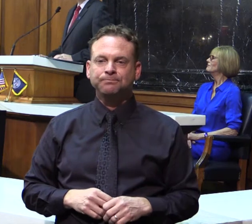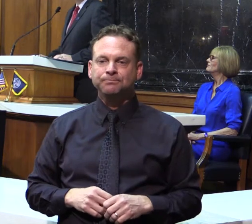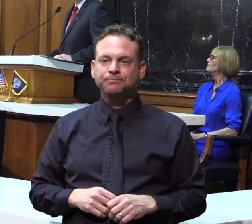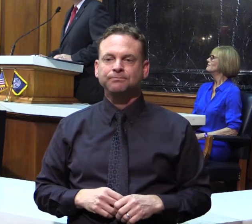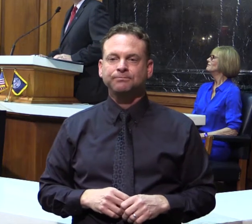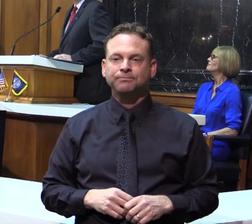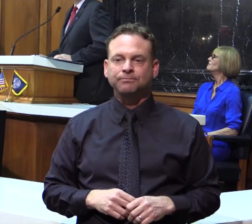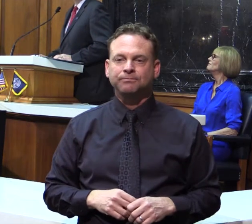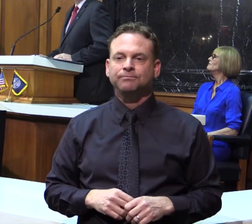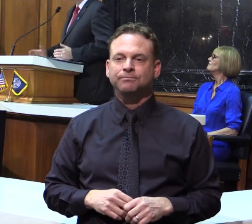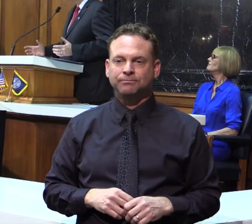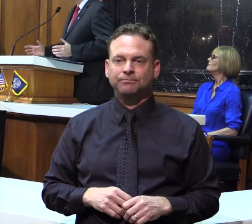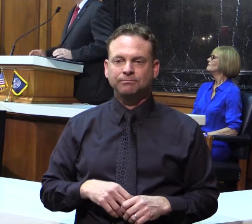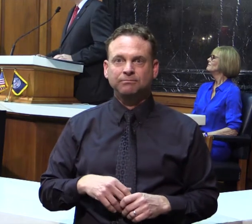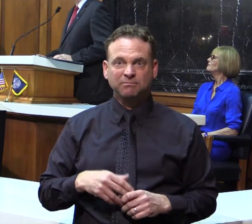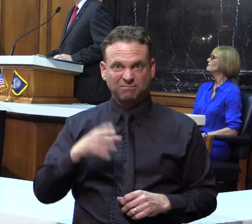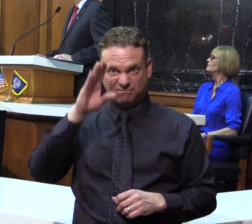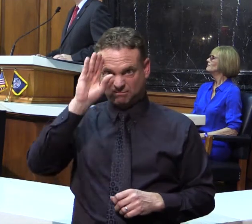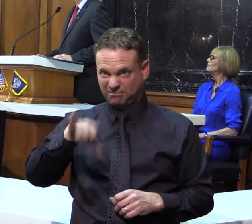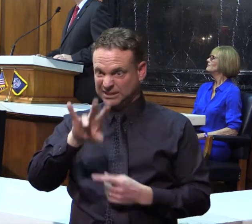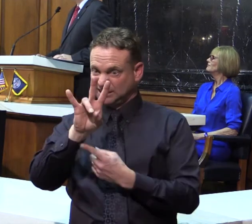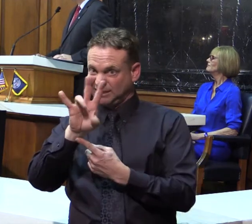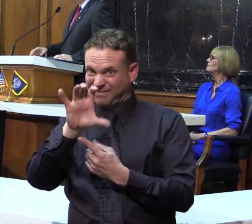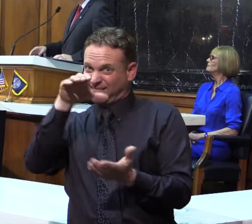like to go back and get a degree.